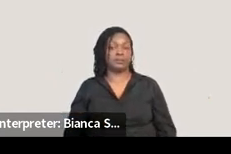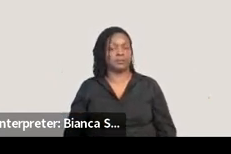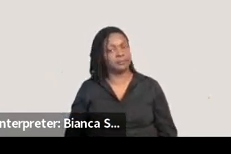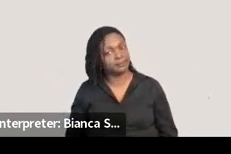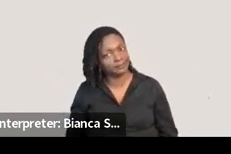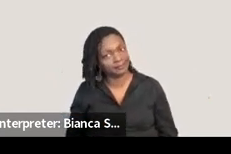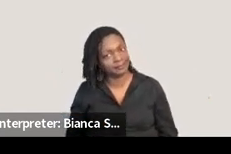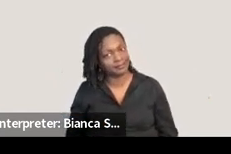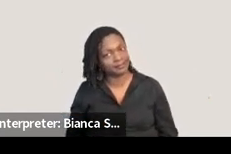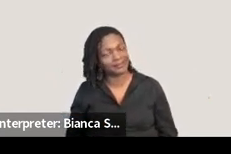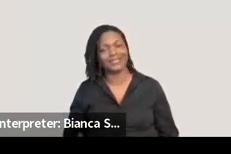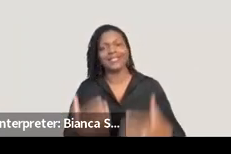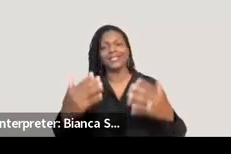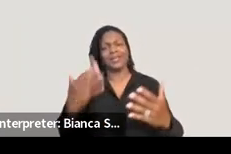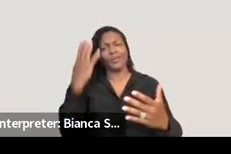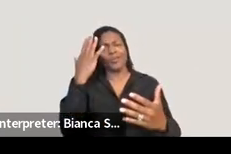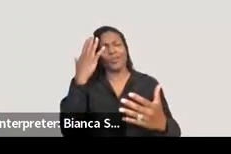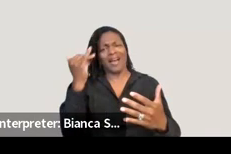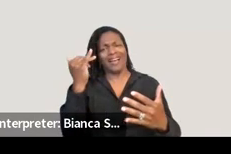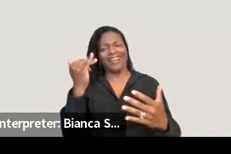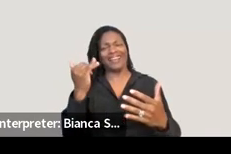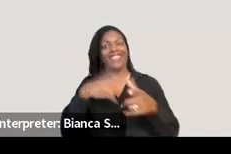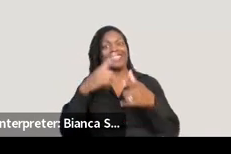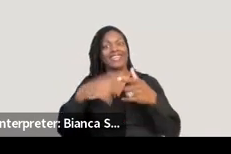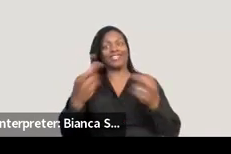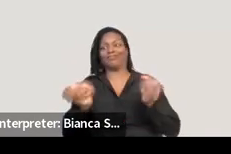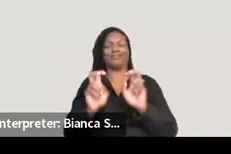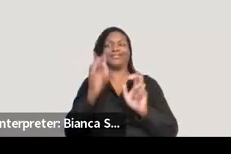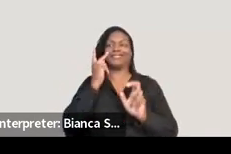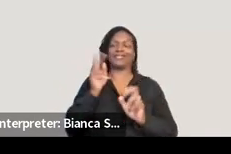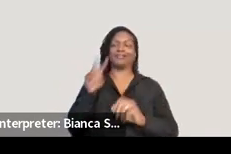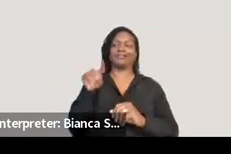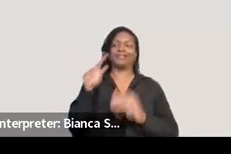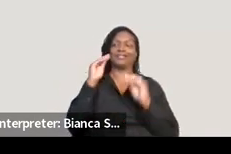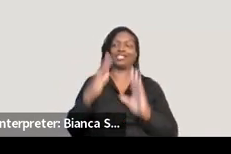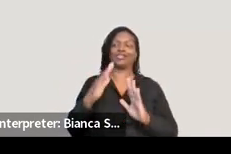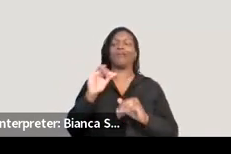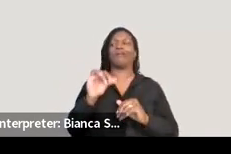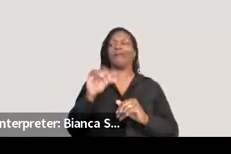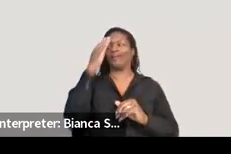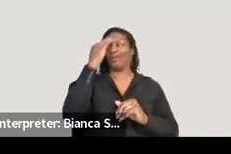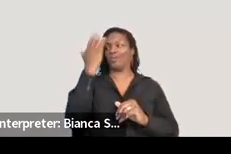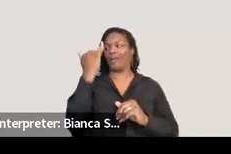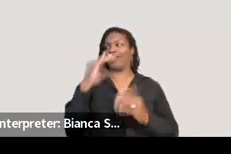They should never know if you feel it a certain way about them. Quick example, I have a sister who is a schoolteacher.